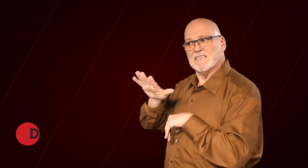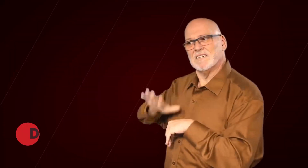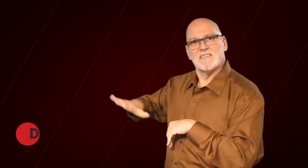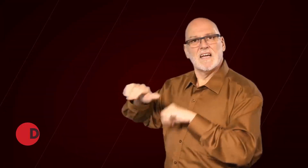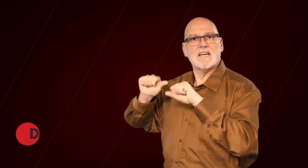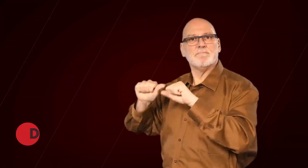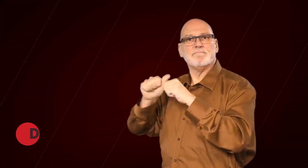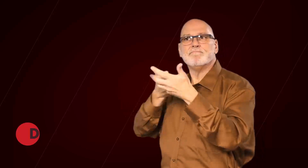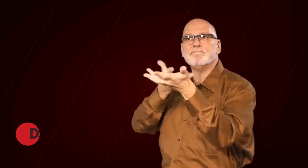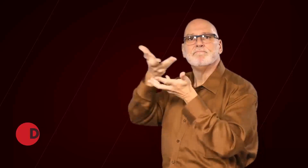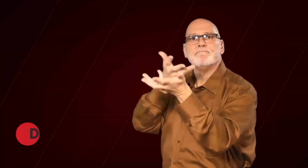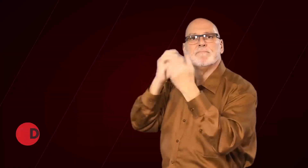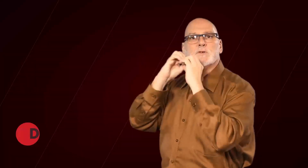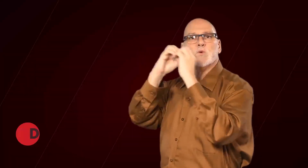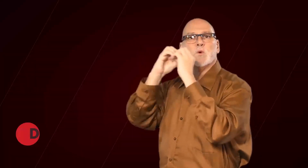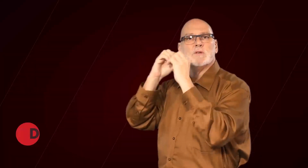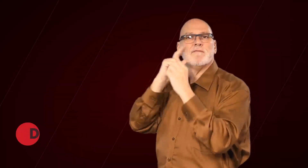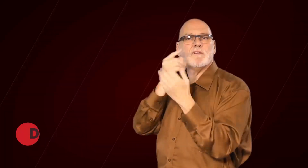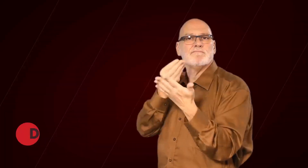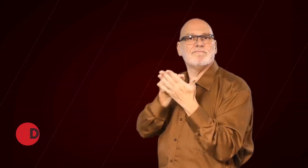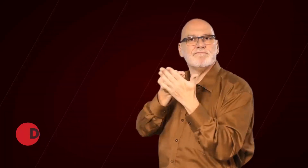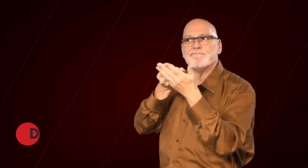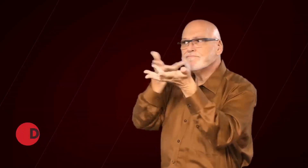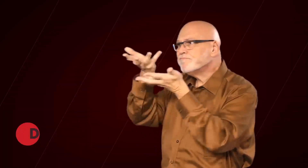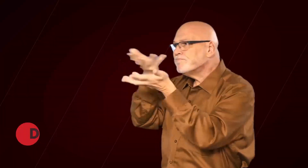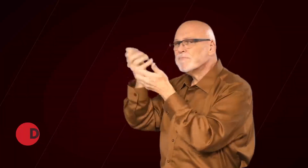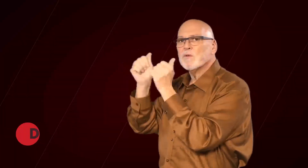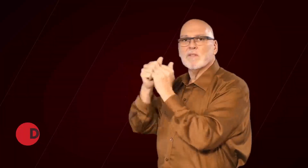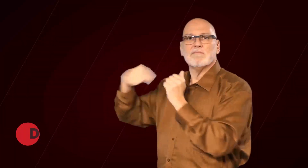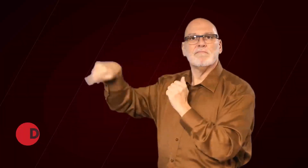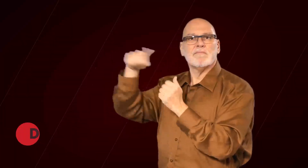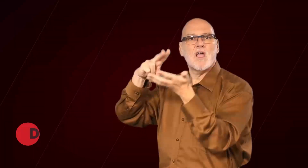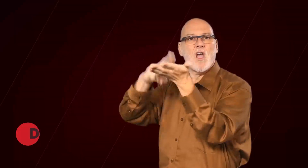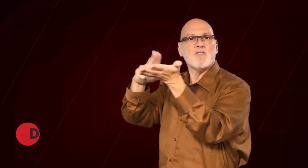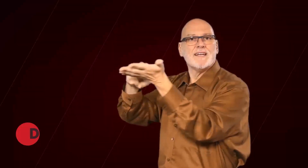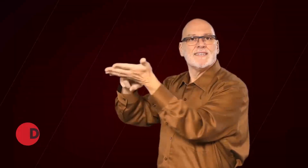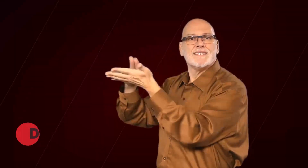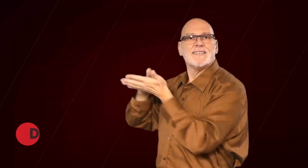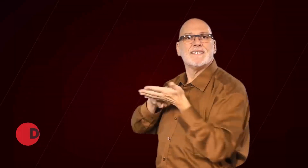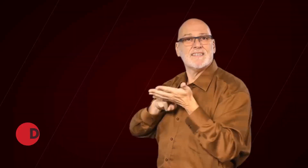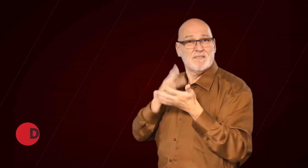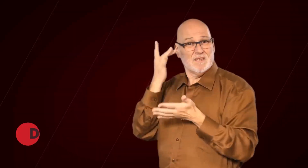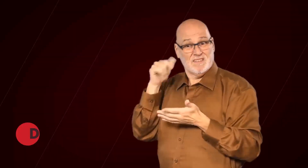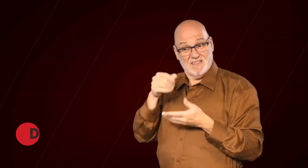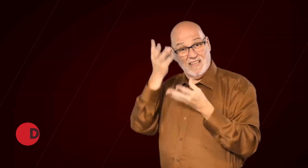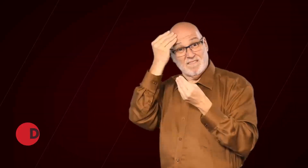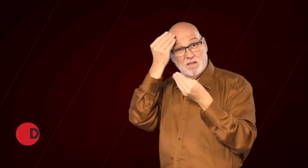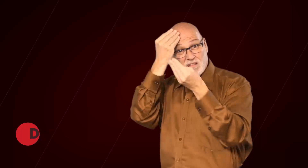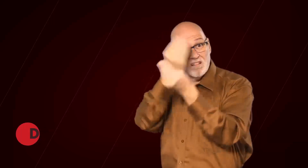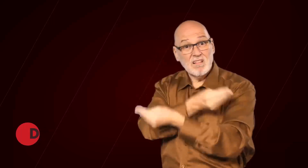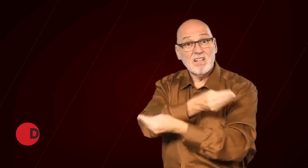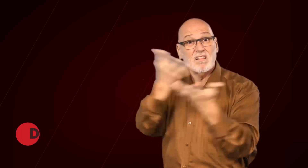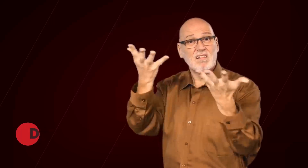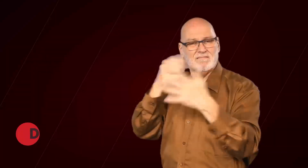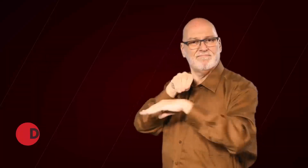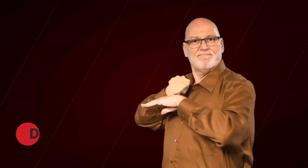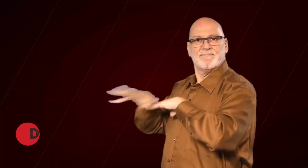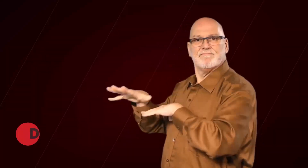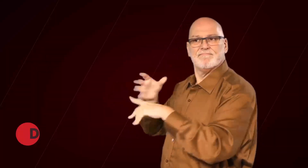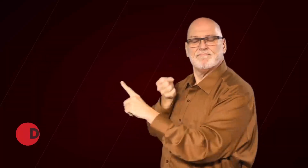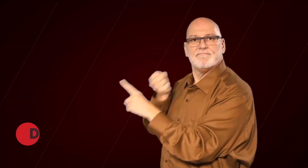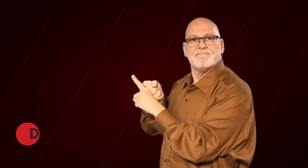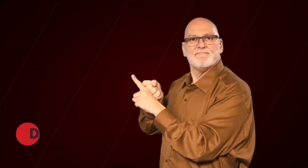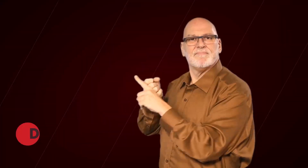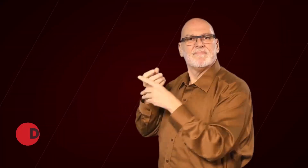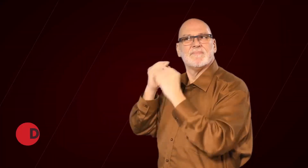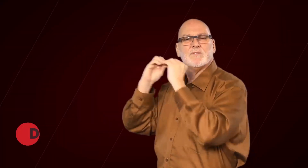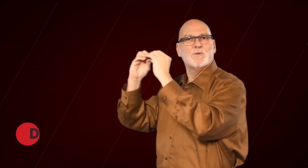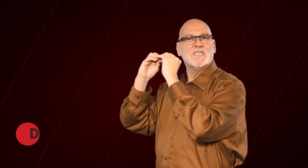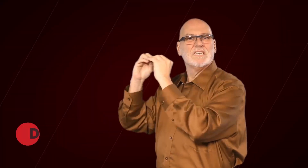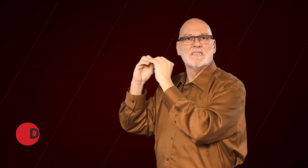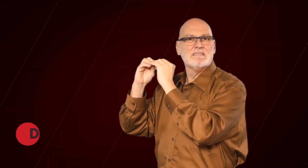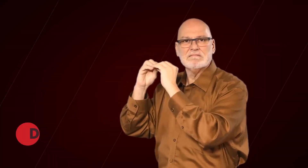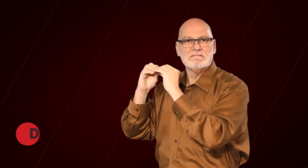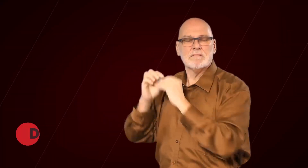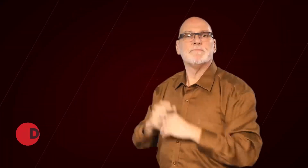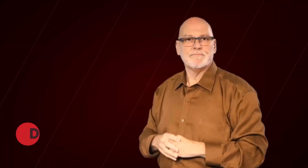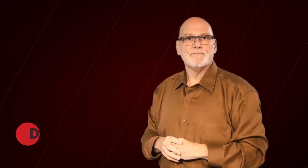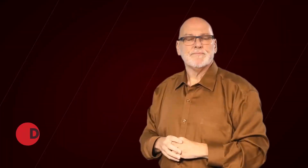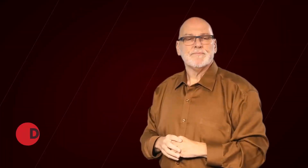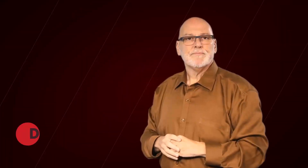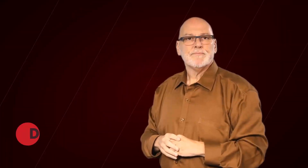their ability to negotiate rates on contracts if it becomes public information.